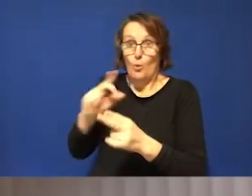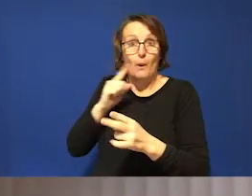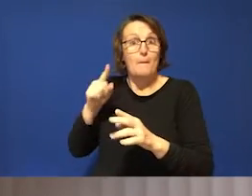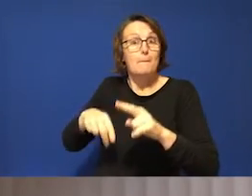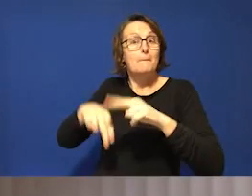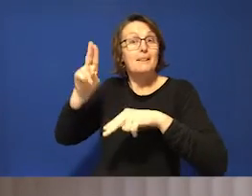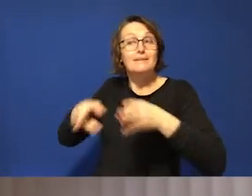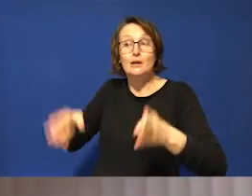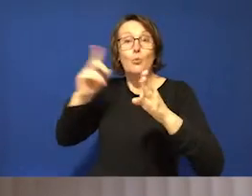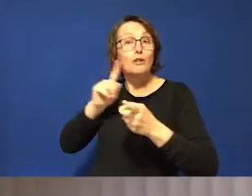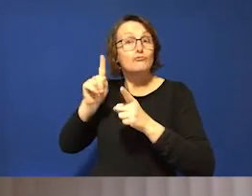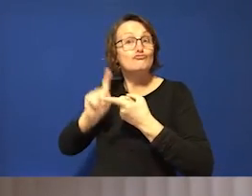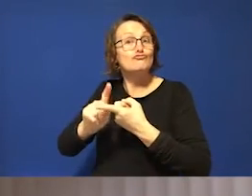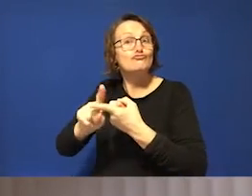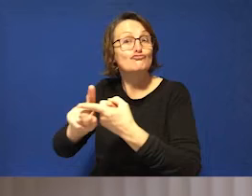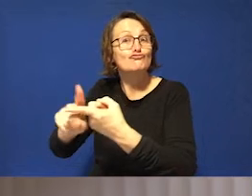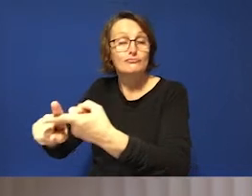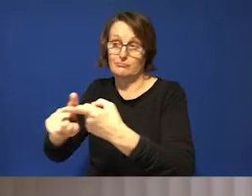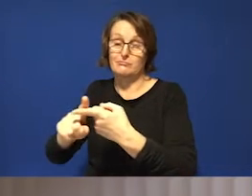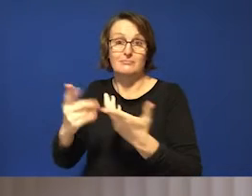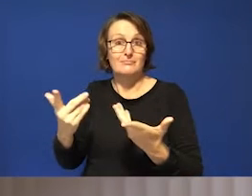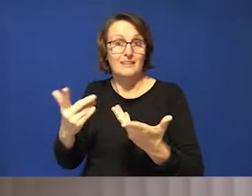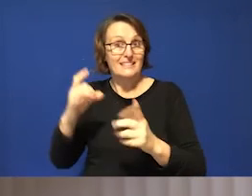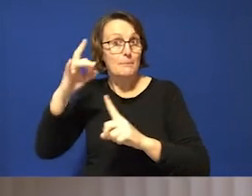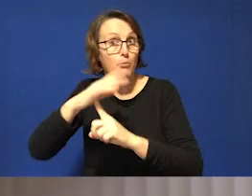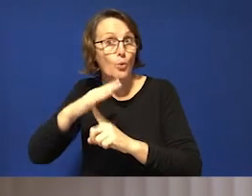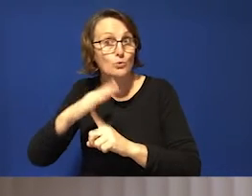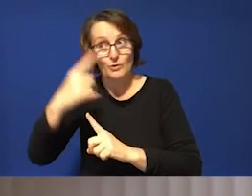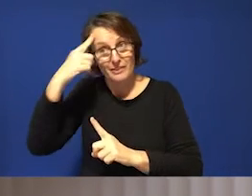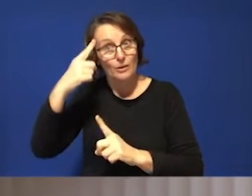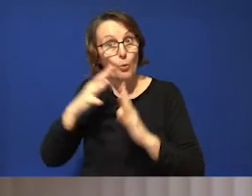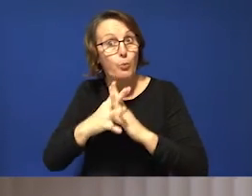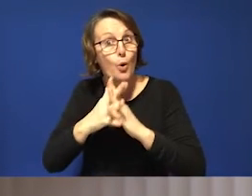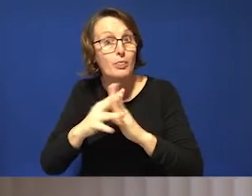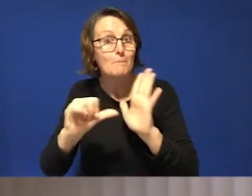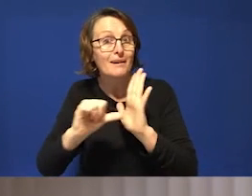which is what the bureaucrat has to often justify and always look at.